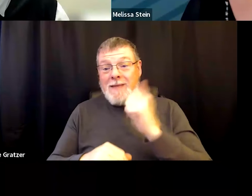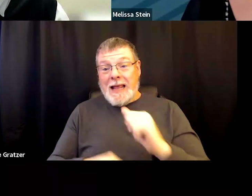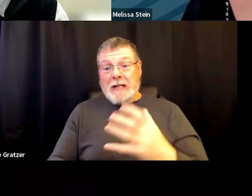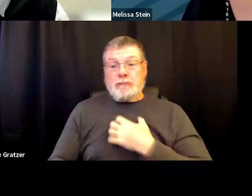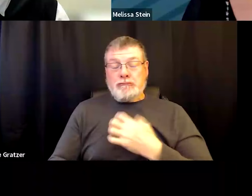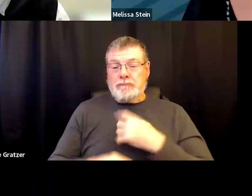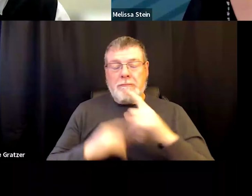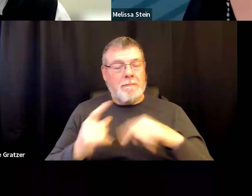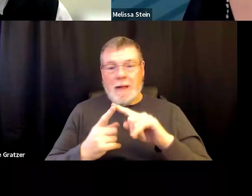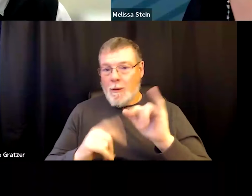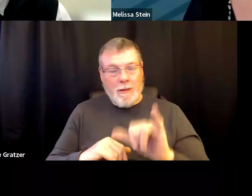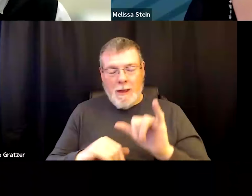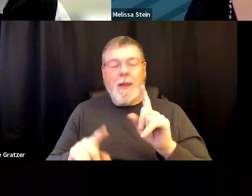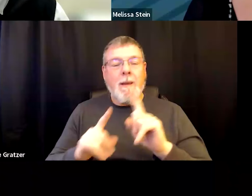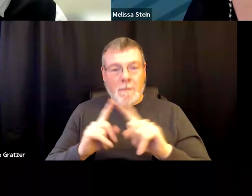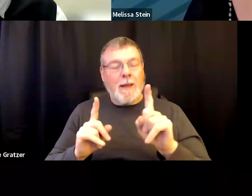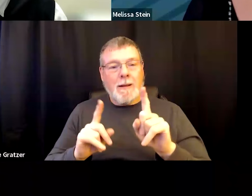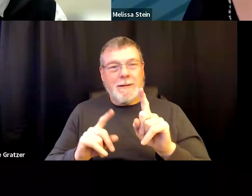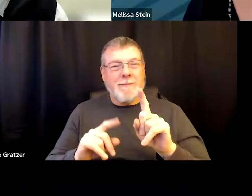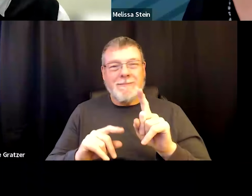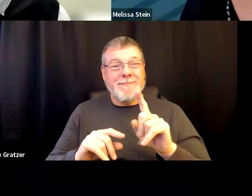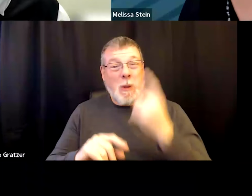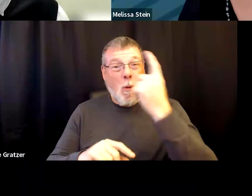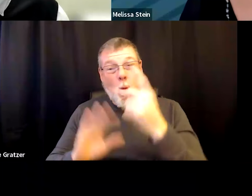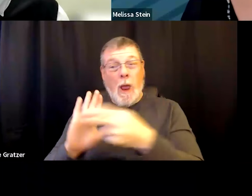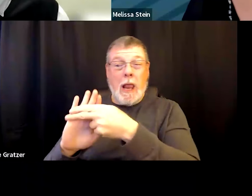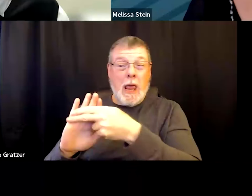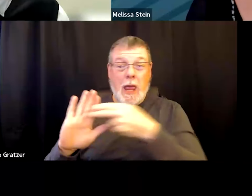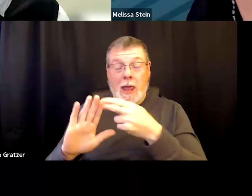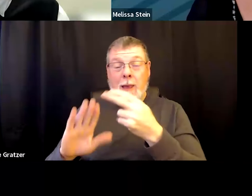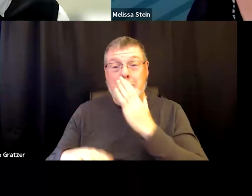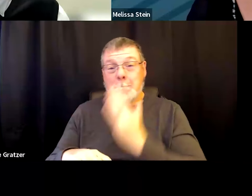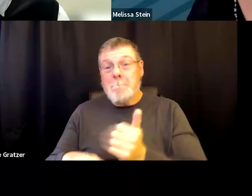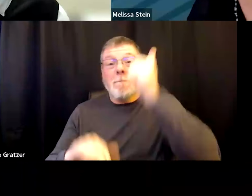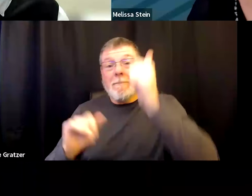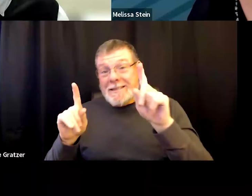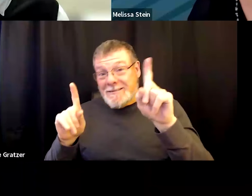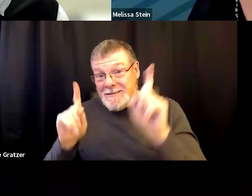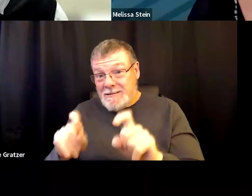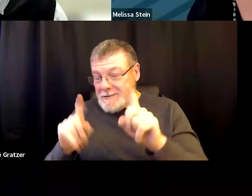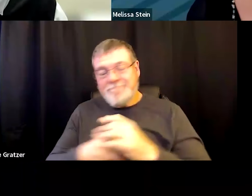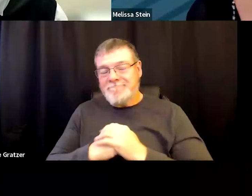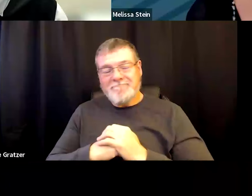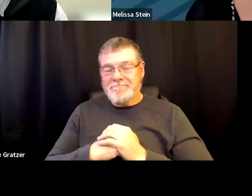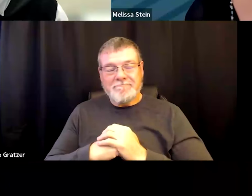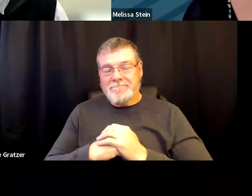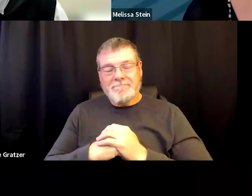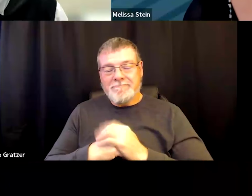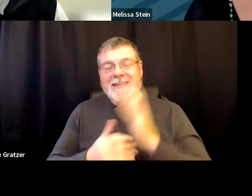But I think, yeah, there is no single screen that looks at everything.